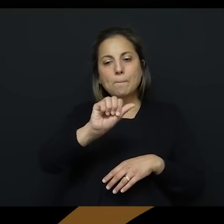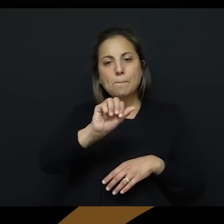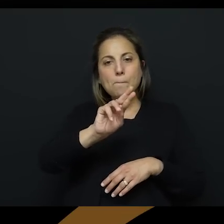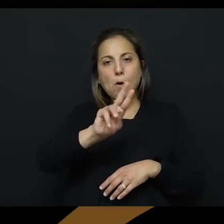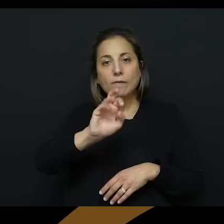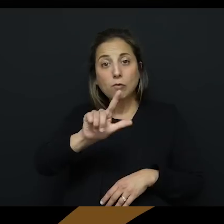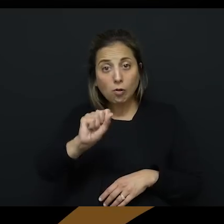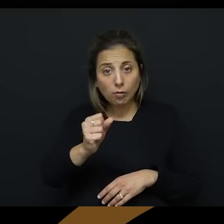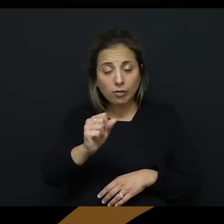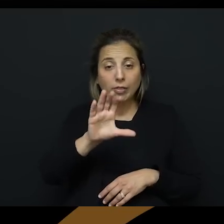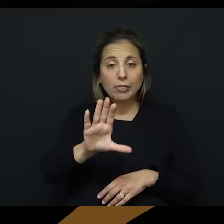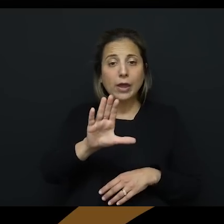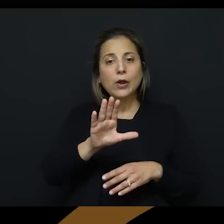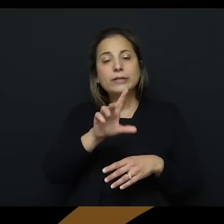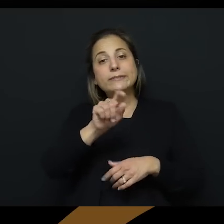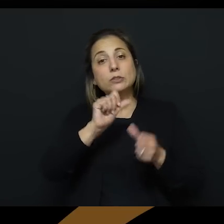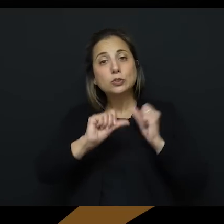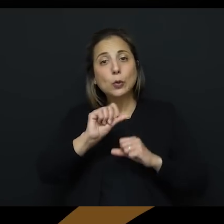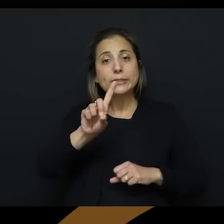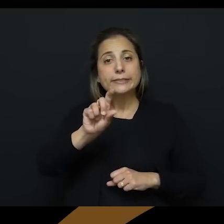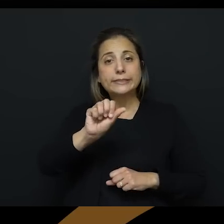for Netflix when they originally created that show.